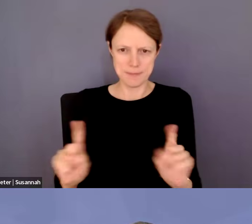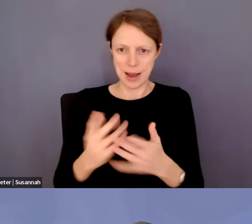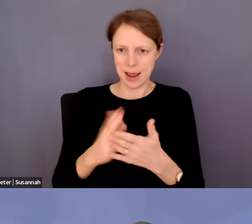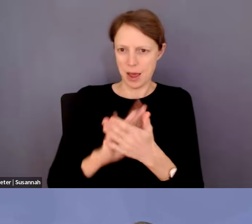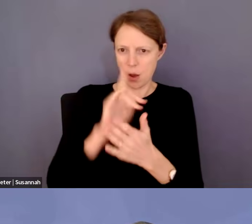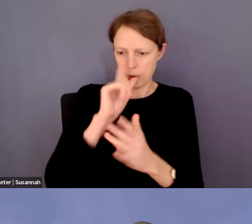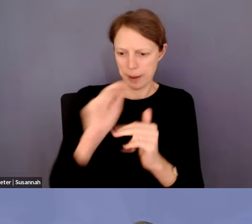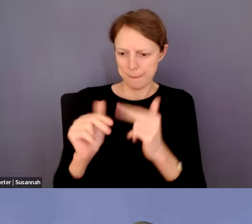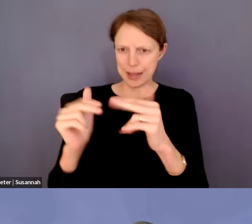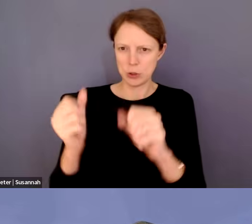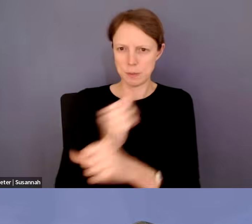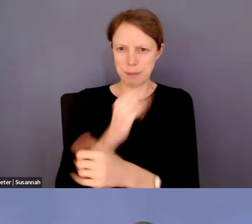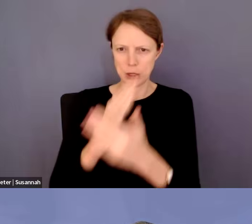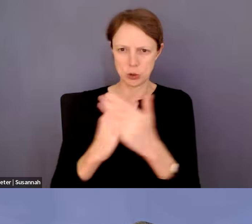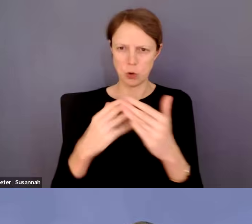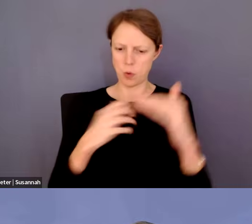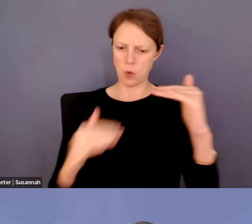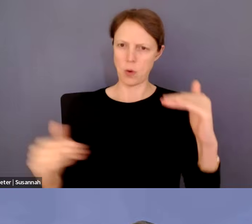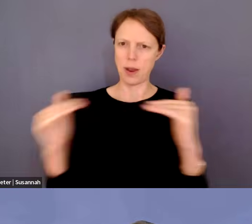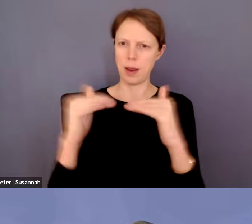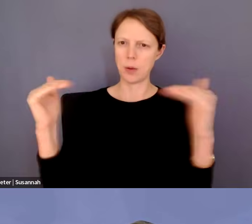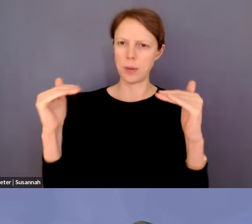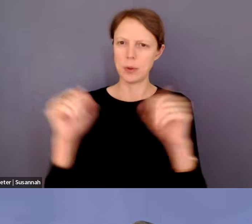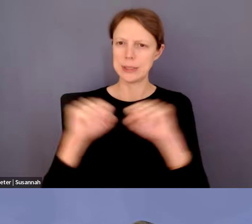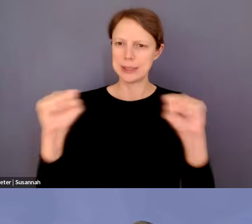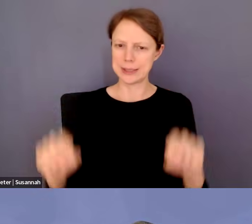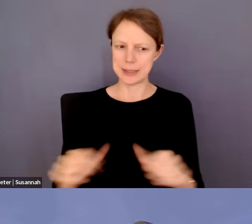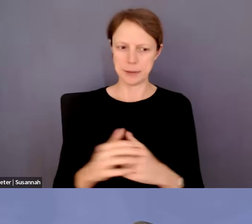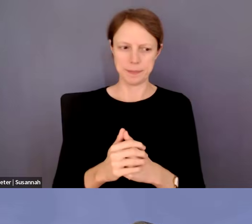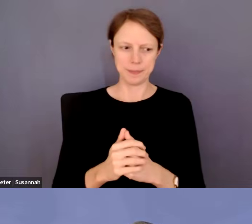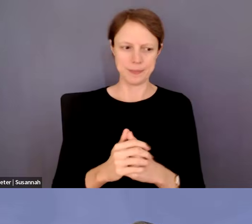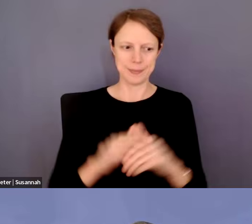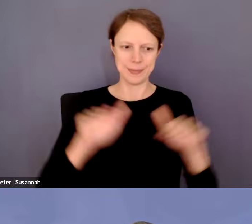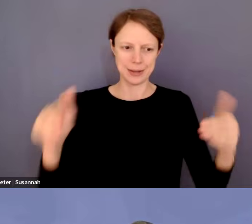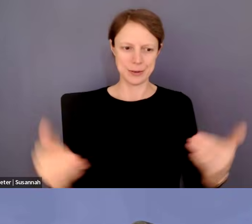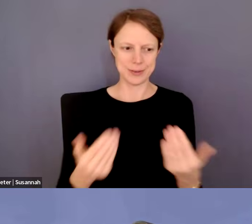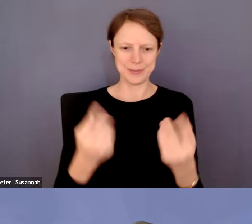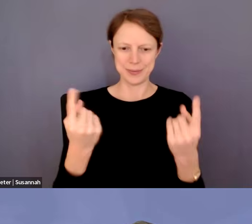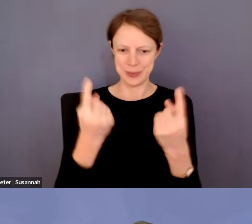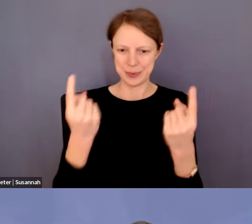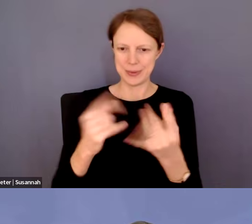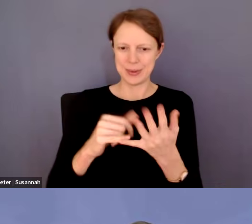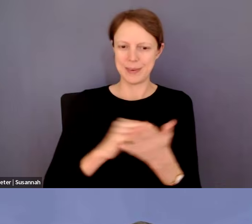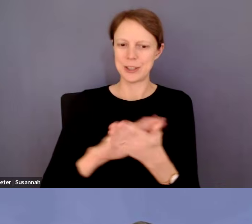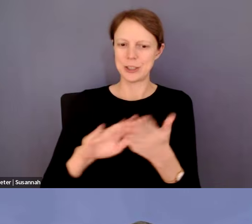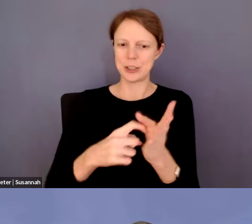delighted to introduce our esteemed panellists. We have Professor Sharon Goldfeld joining us from